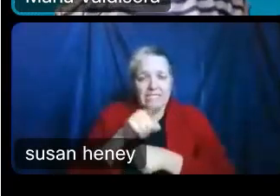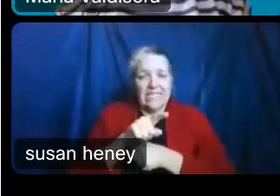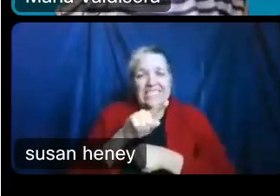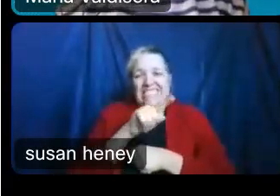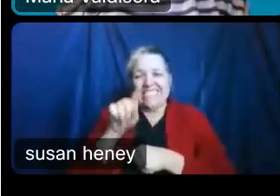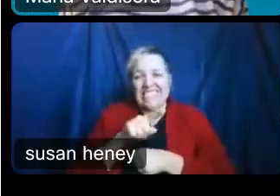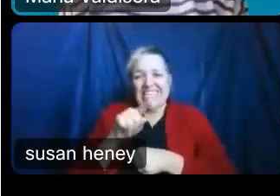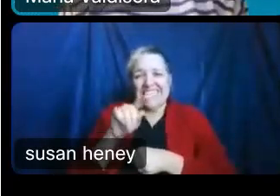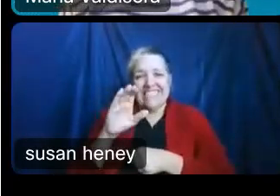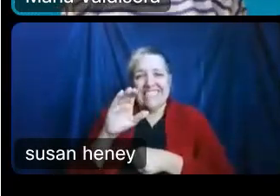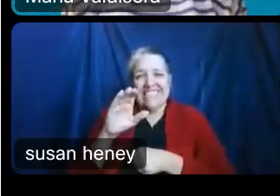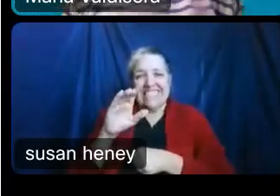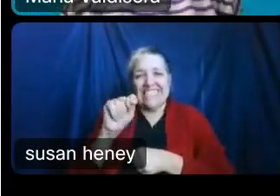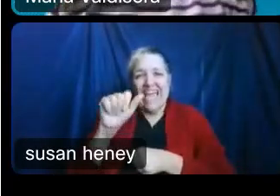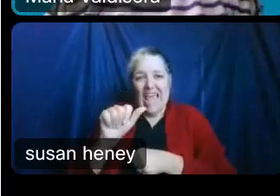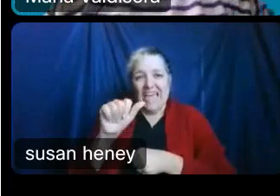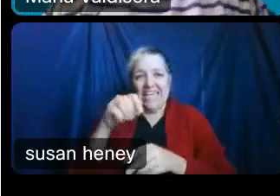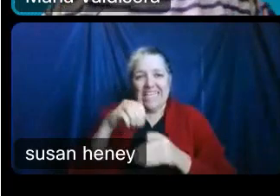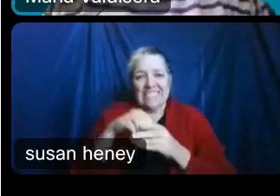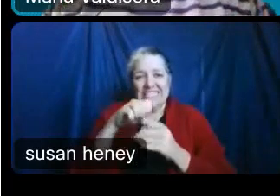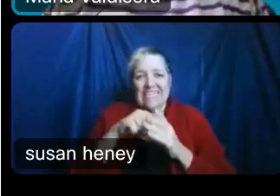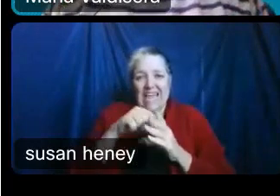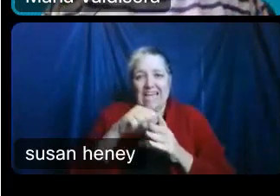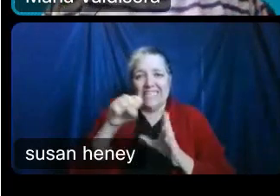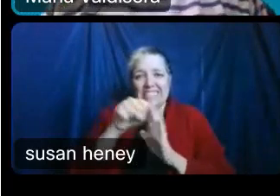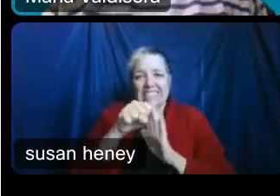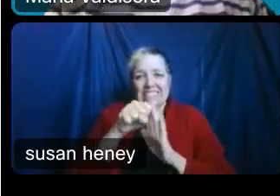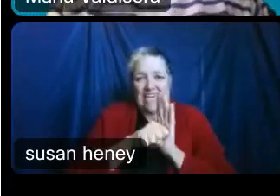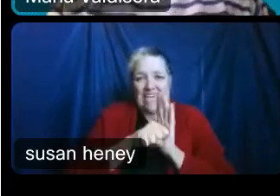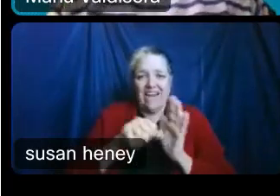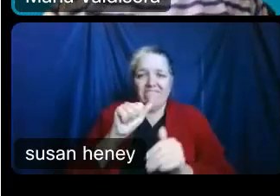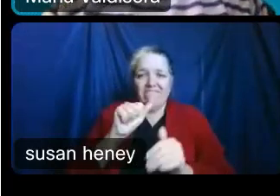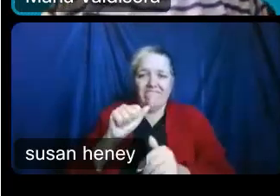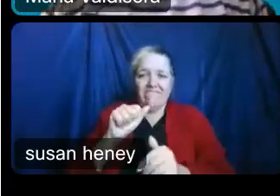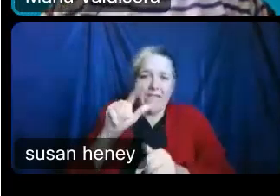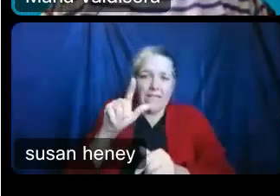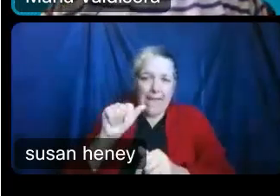in Alabama. And we'll specify 2021 for now but again, if you would like to access that